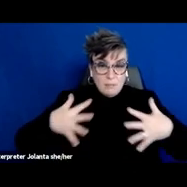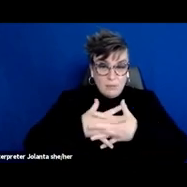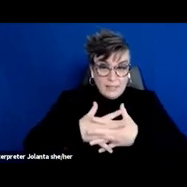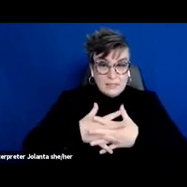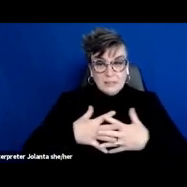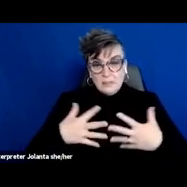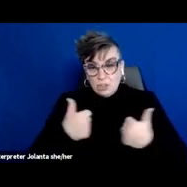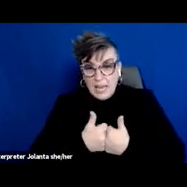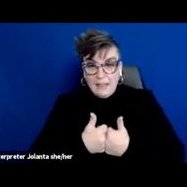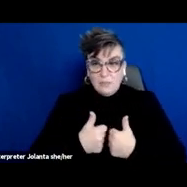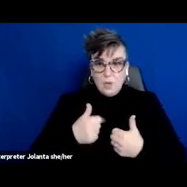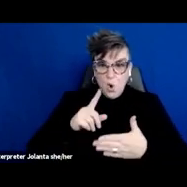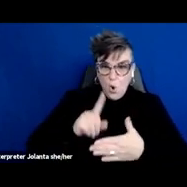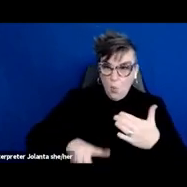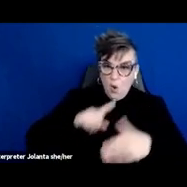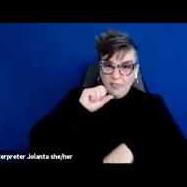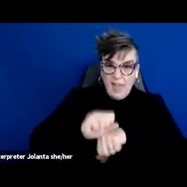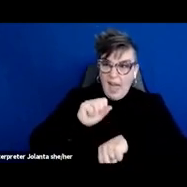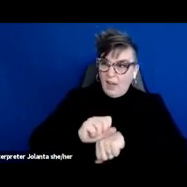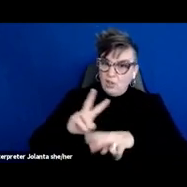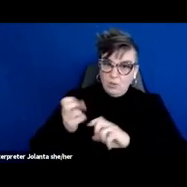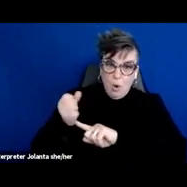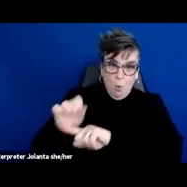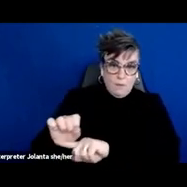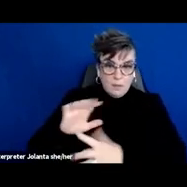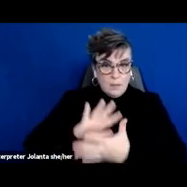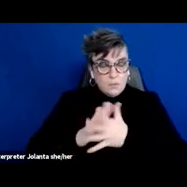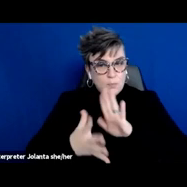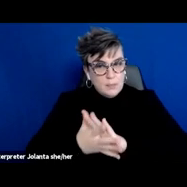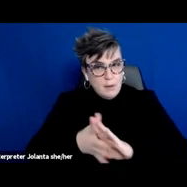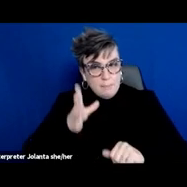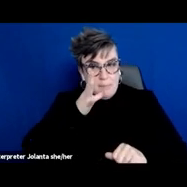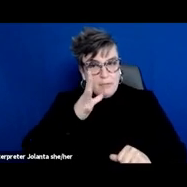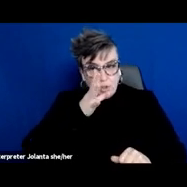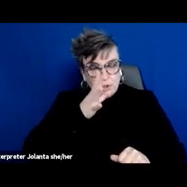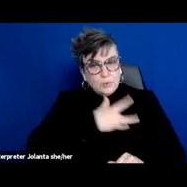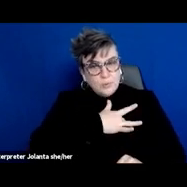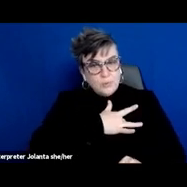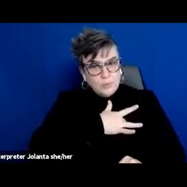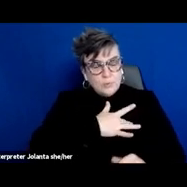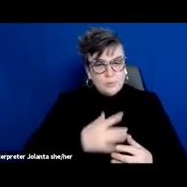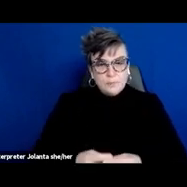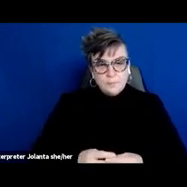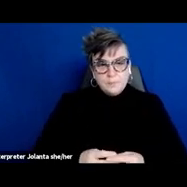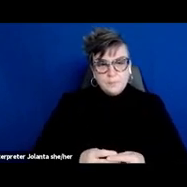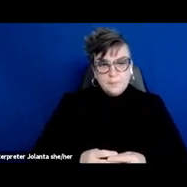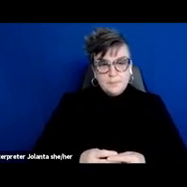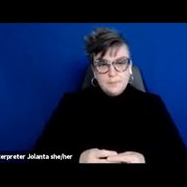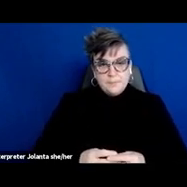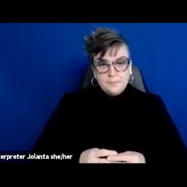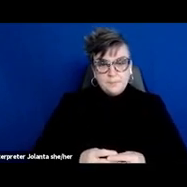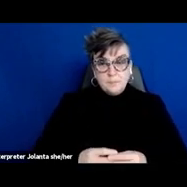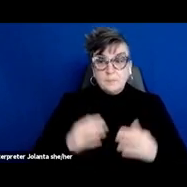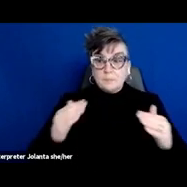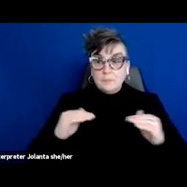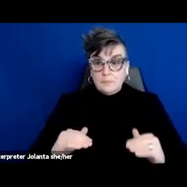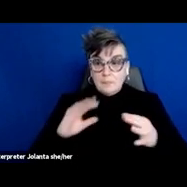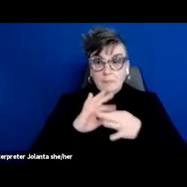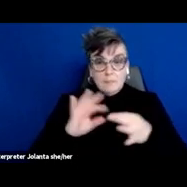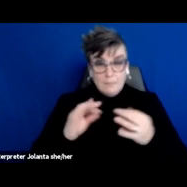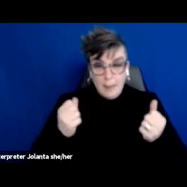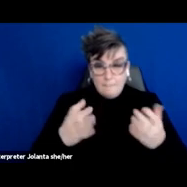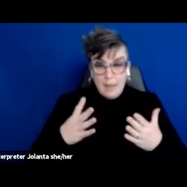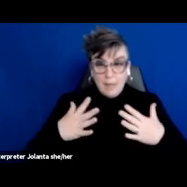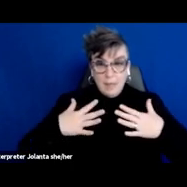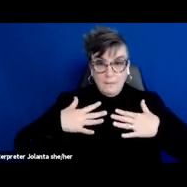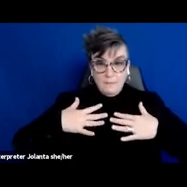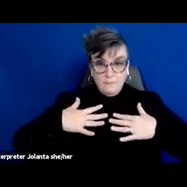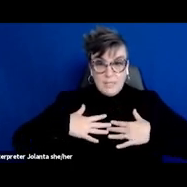what they overcame to become mothers. "Many physical and attitudinal barriers to OB/GYN's